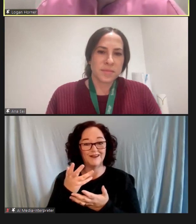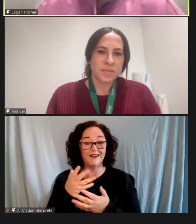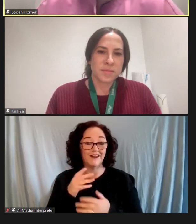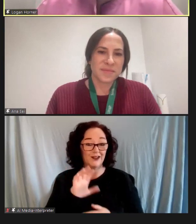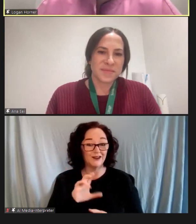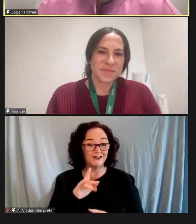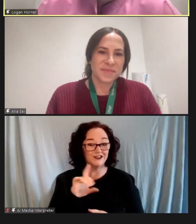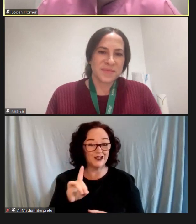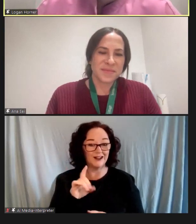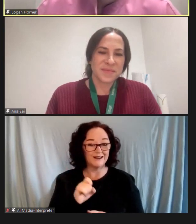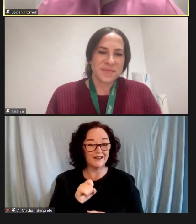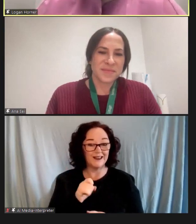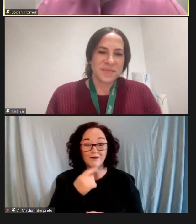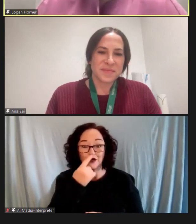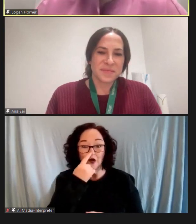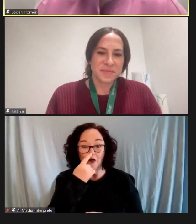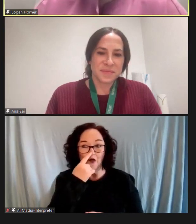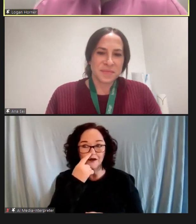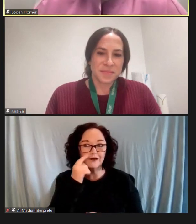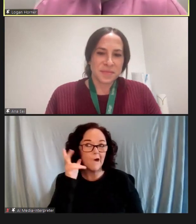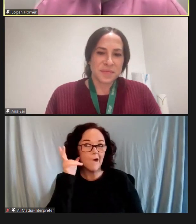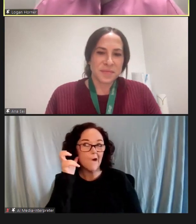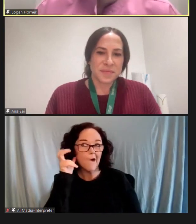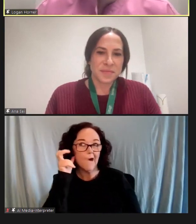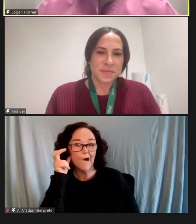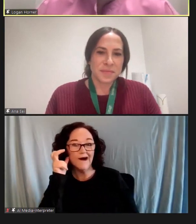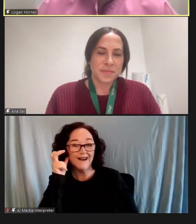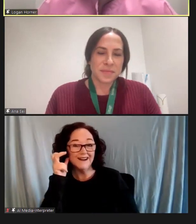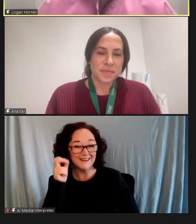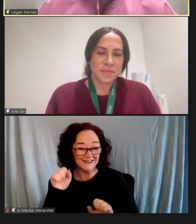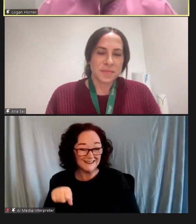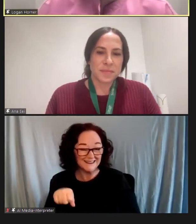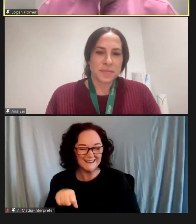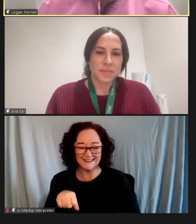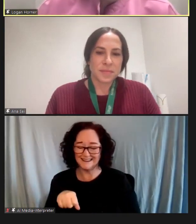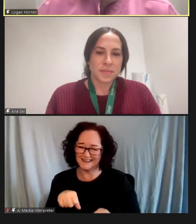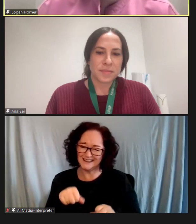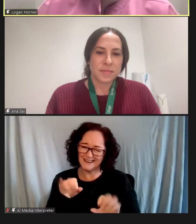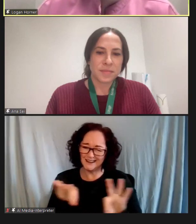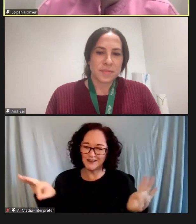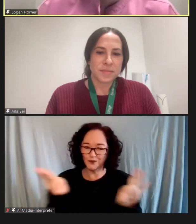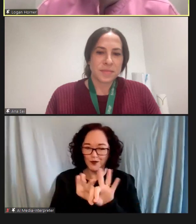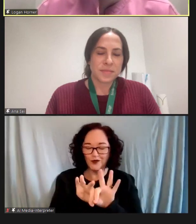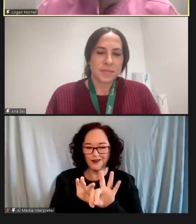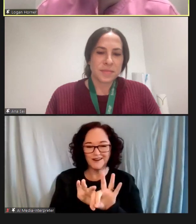overhear because that's really important